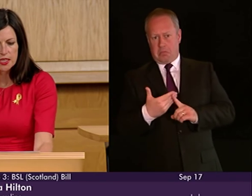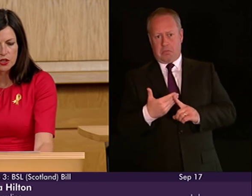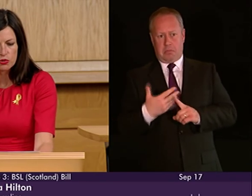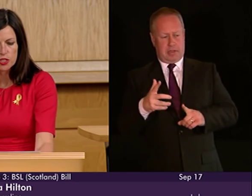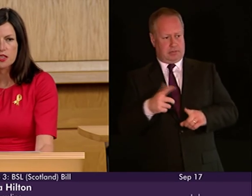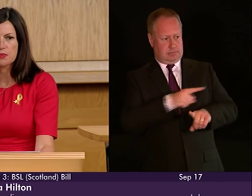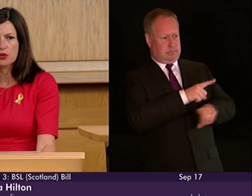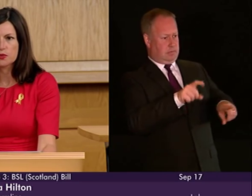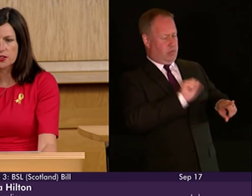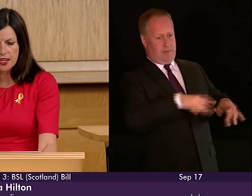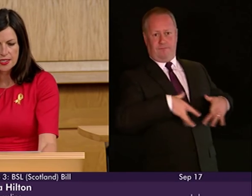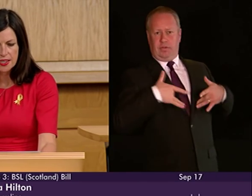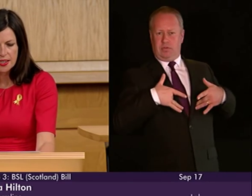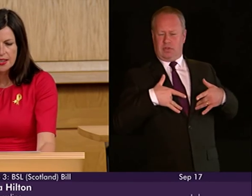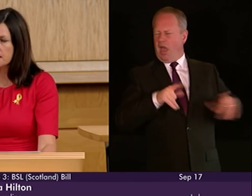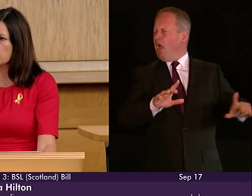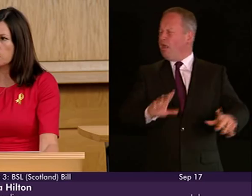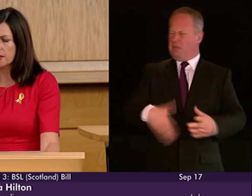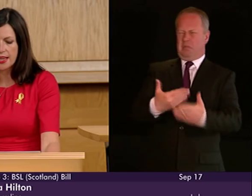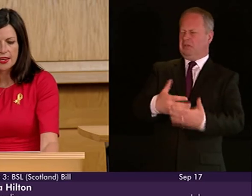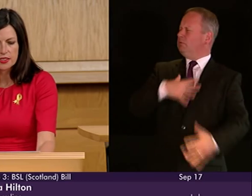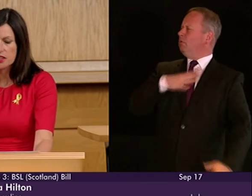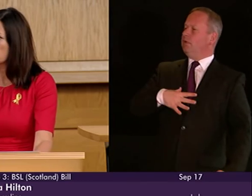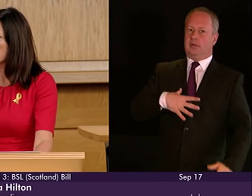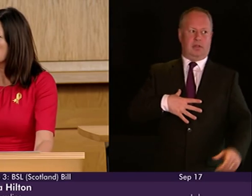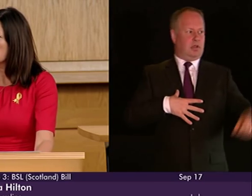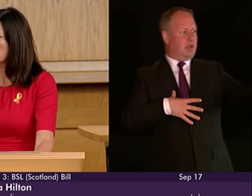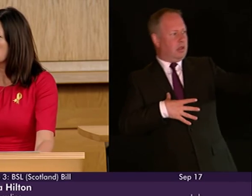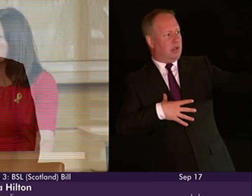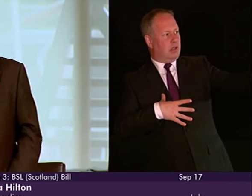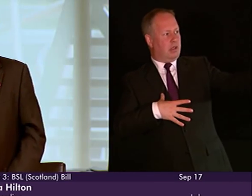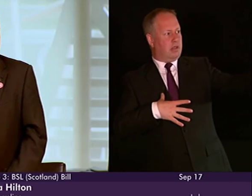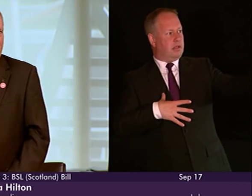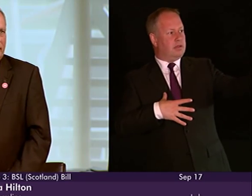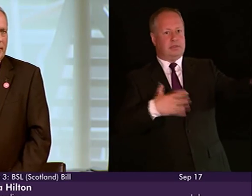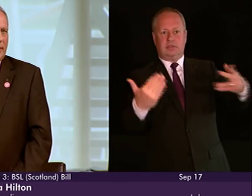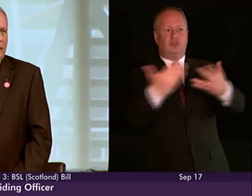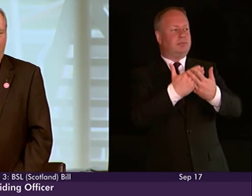from stakeholders that it was unnecessary.